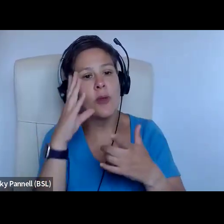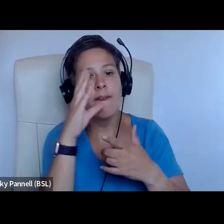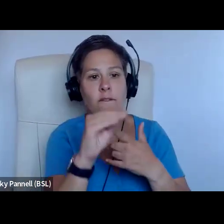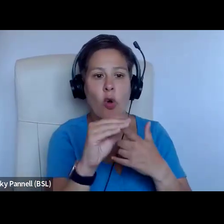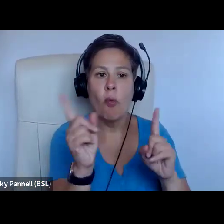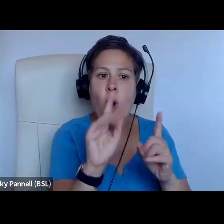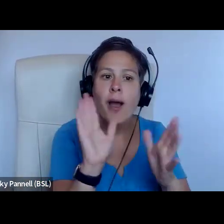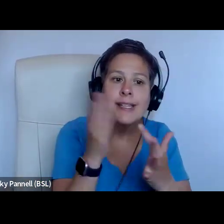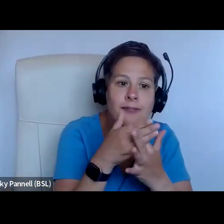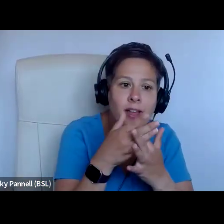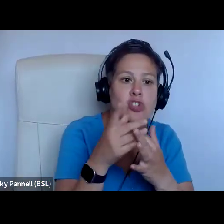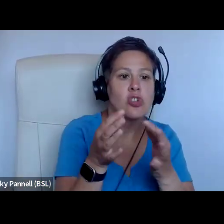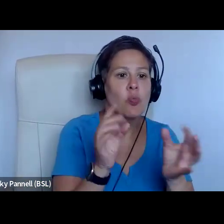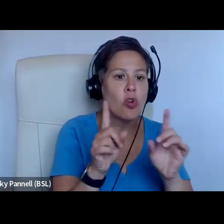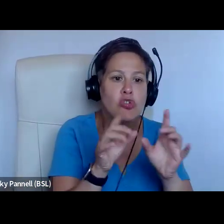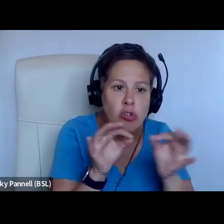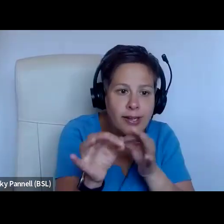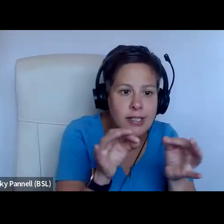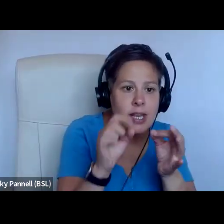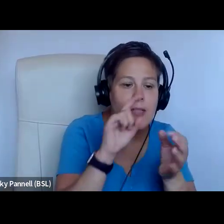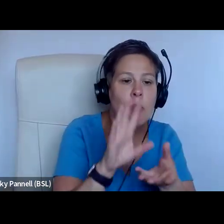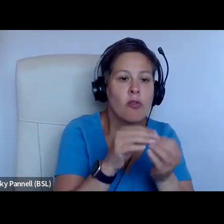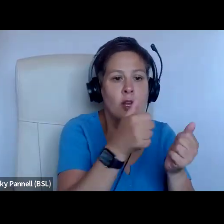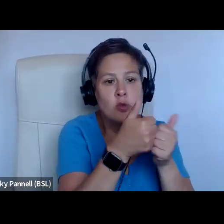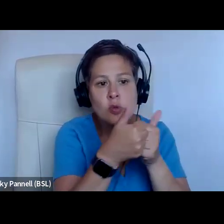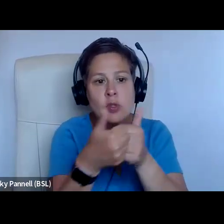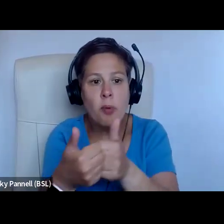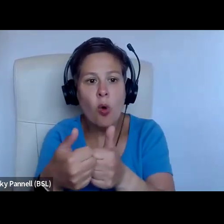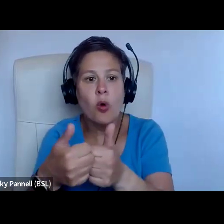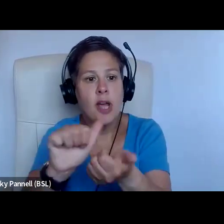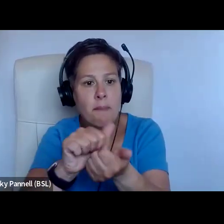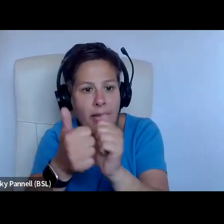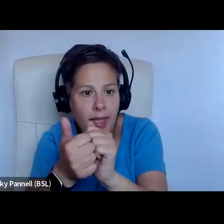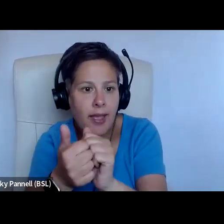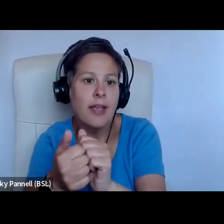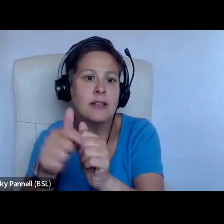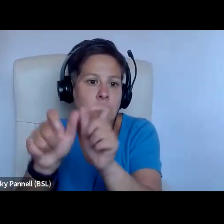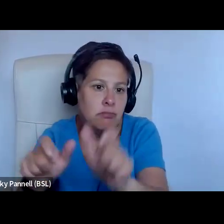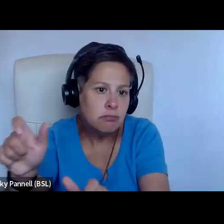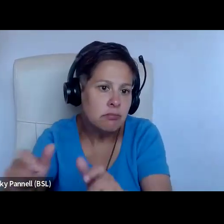who had raised a number of disability complaints at the university